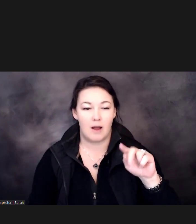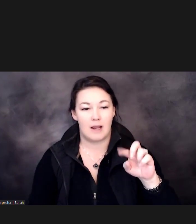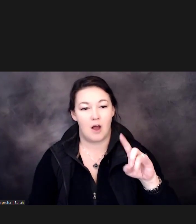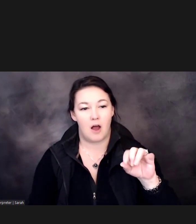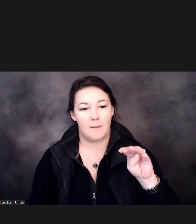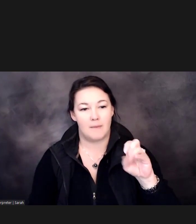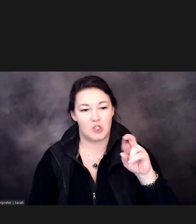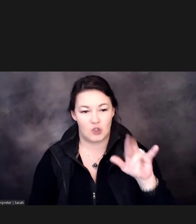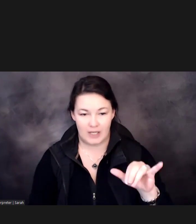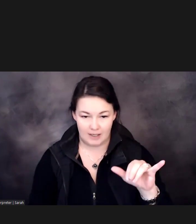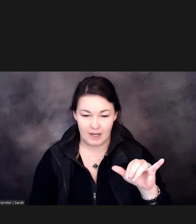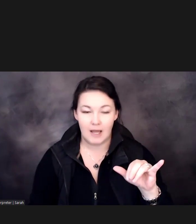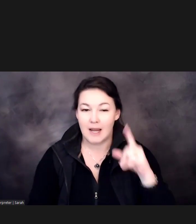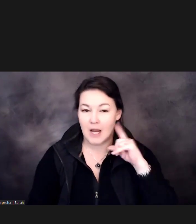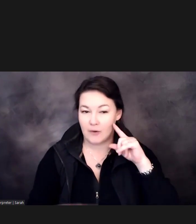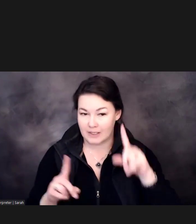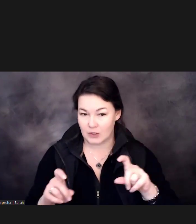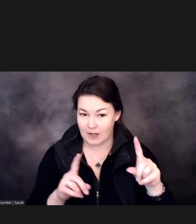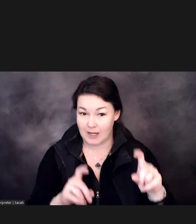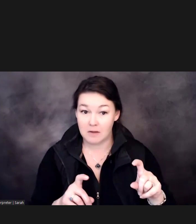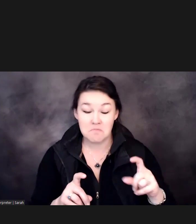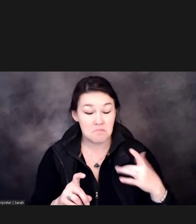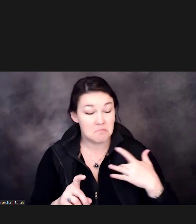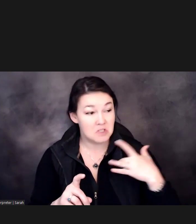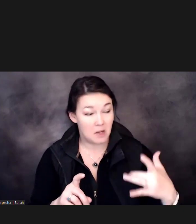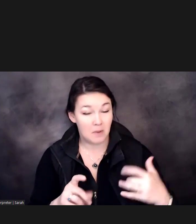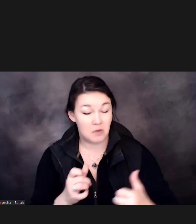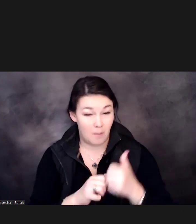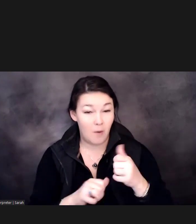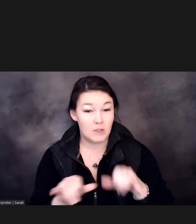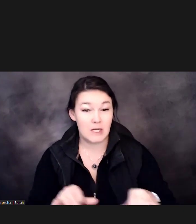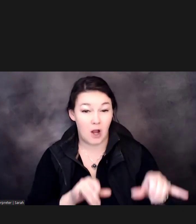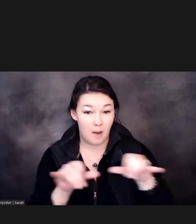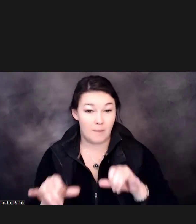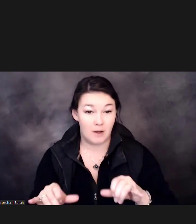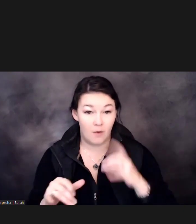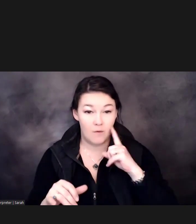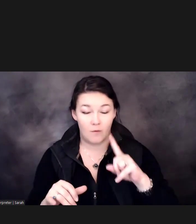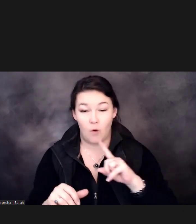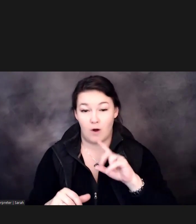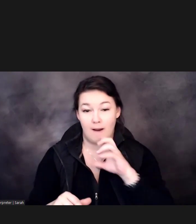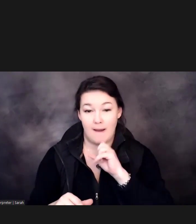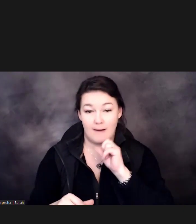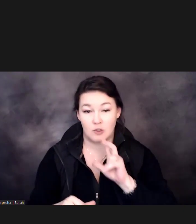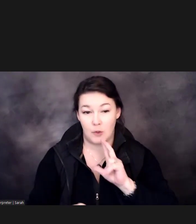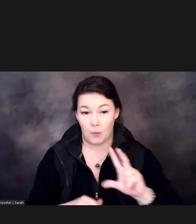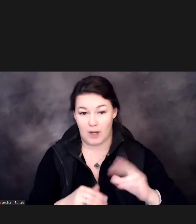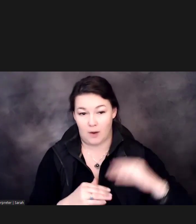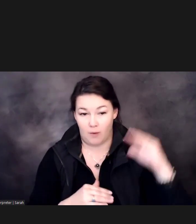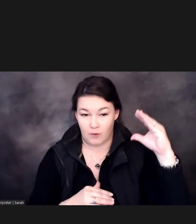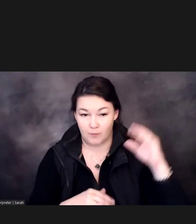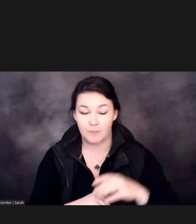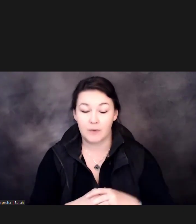been the most commonly used screening method for children 3 years of age and older, which you'll still see in many early care